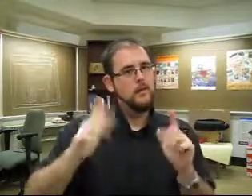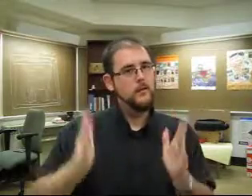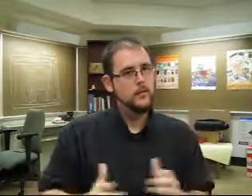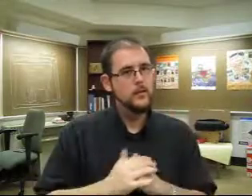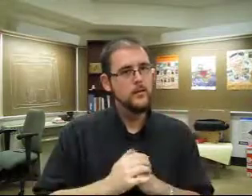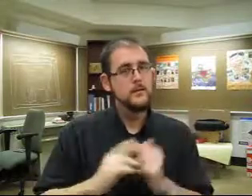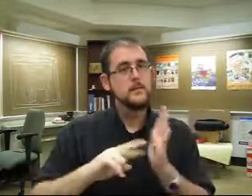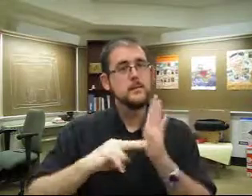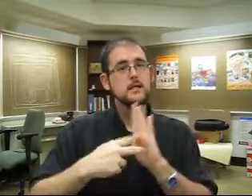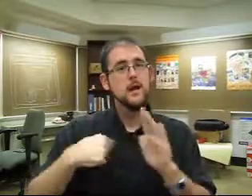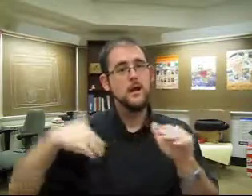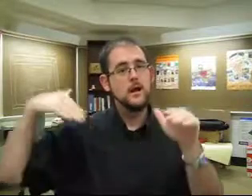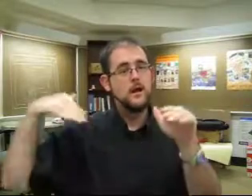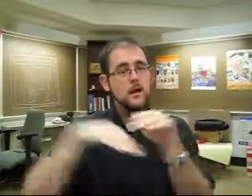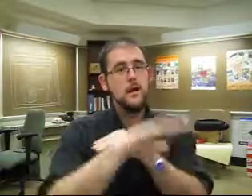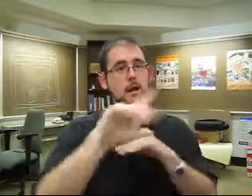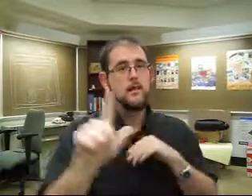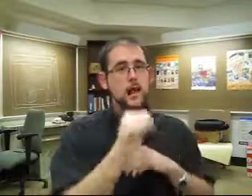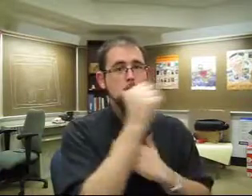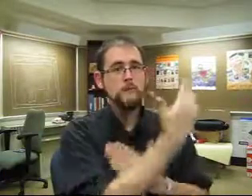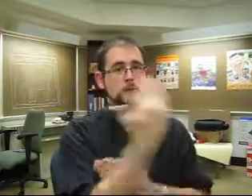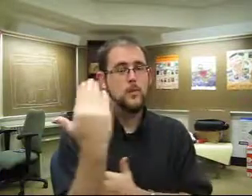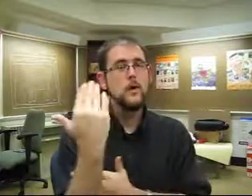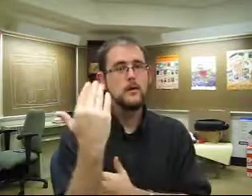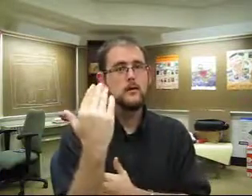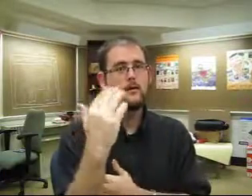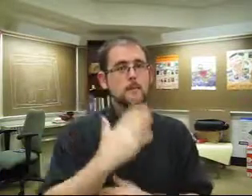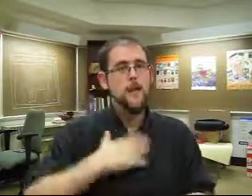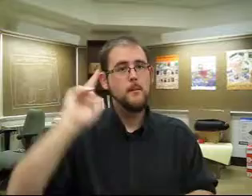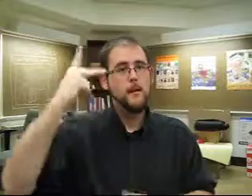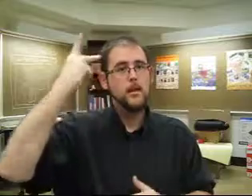But I'm also a librarian, which means that when I walk in every morning,